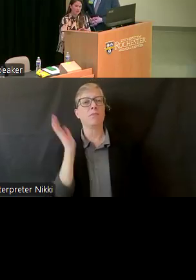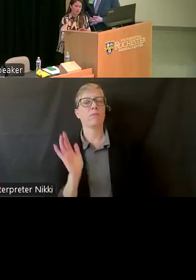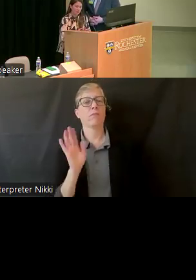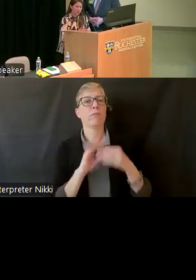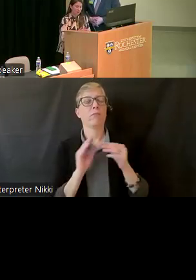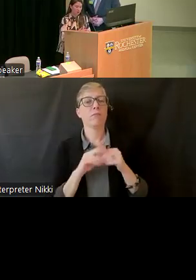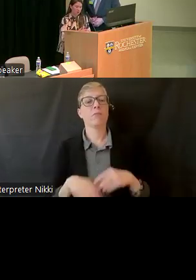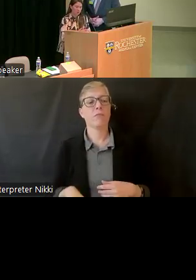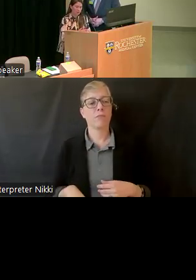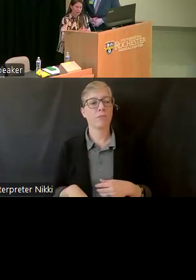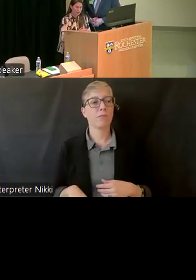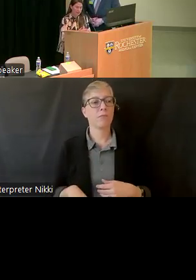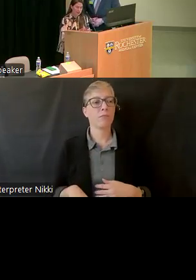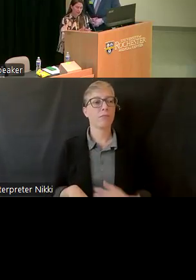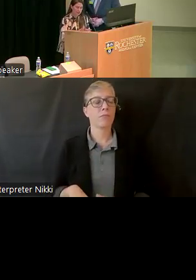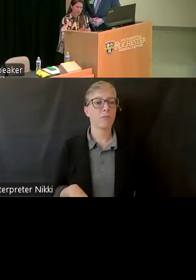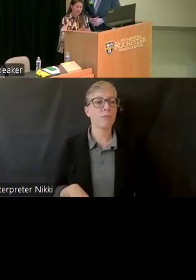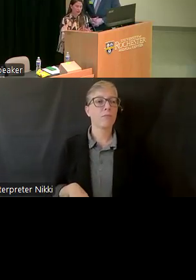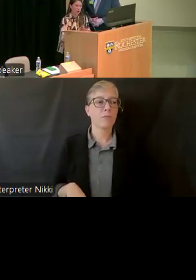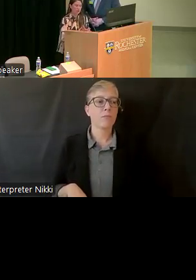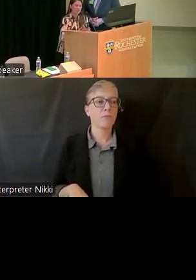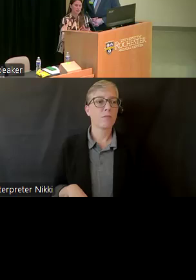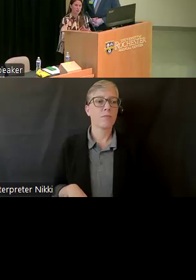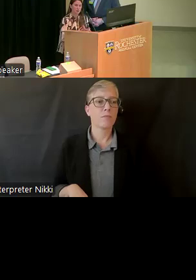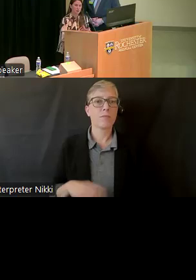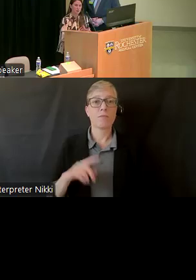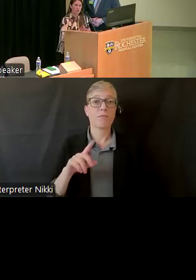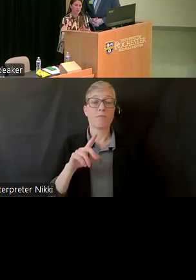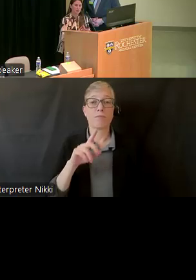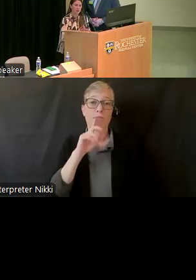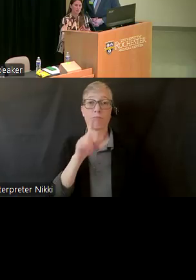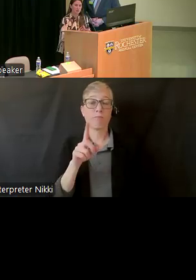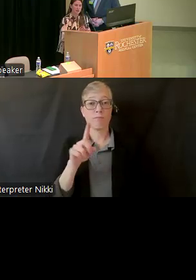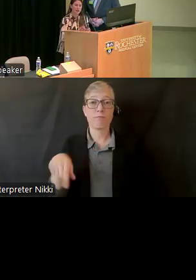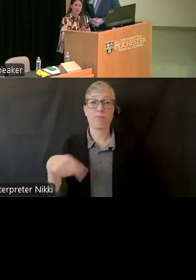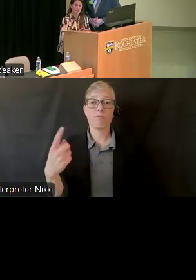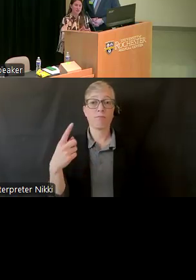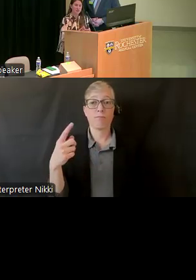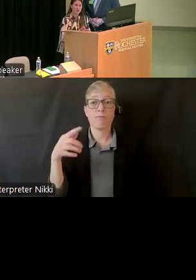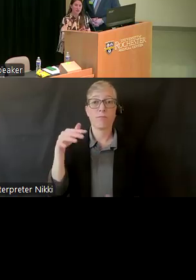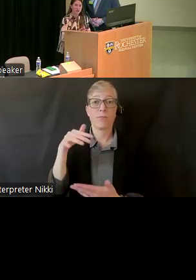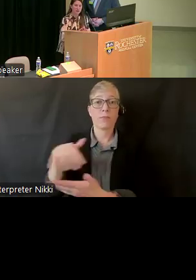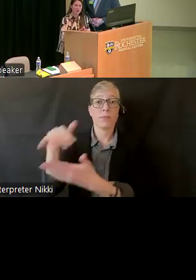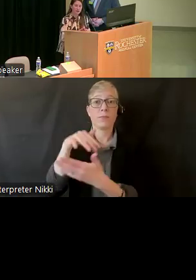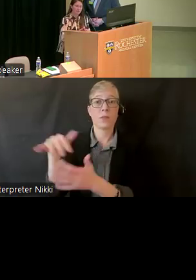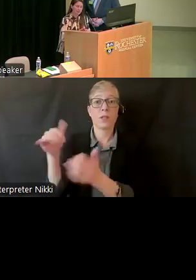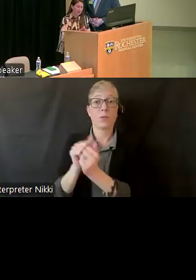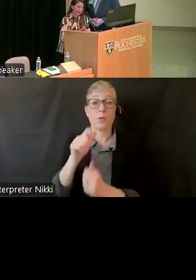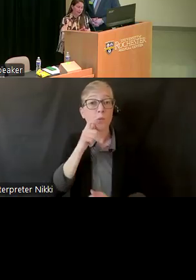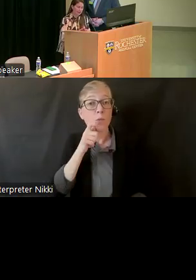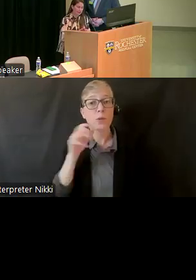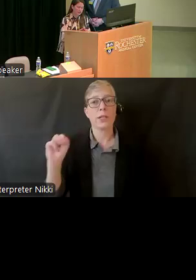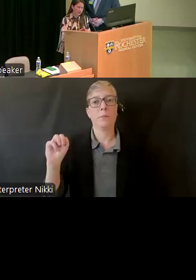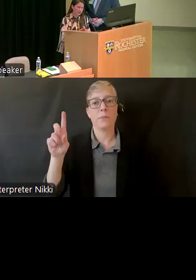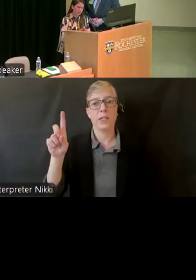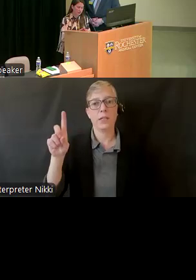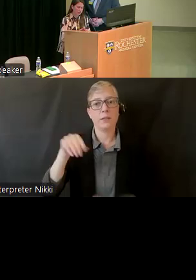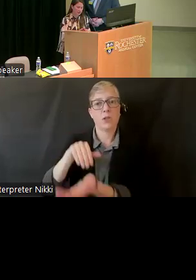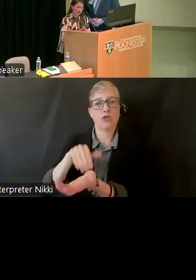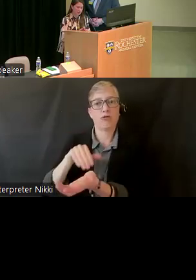been first of all they ex it's really only been done with uh MDs um and they were finding that